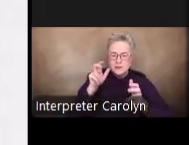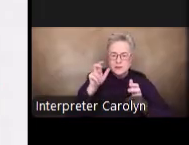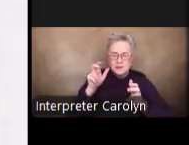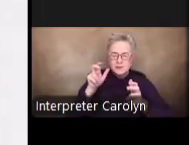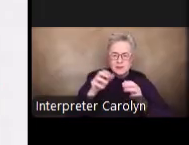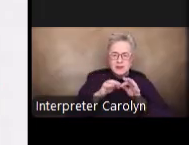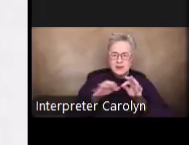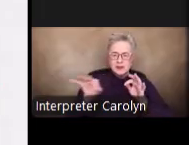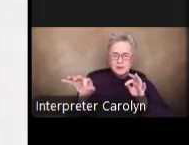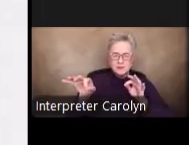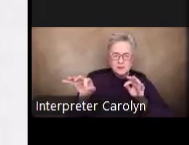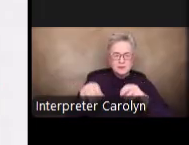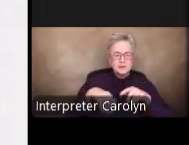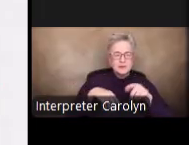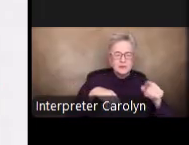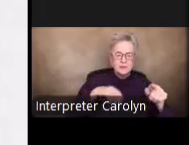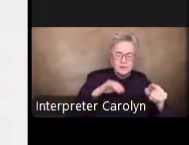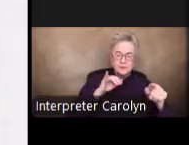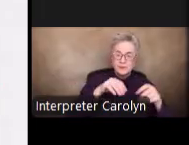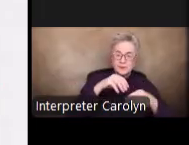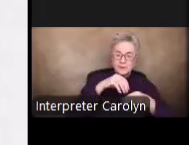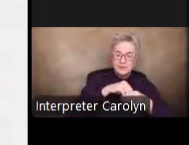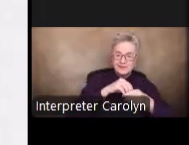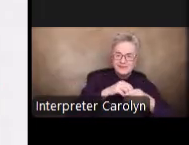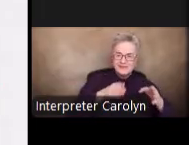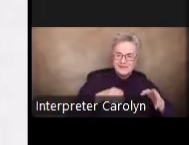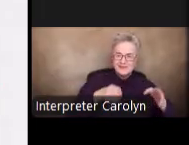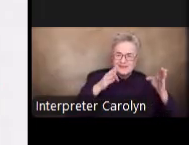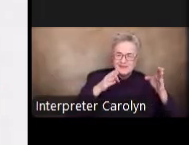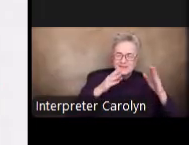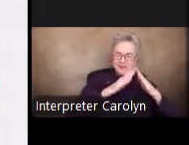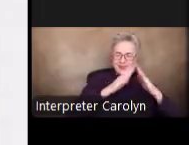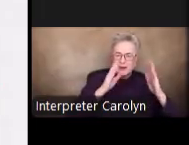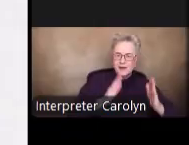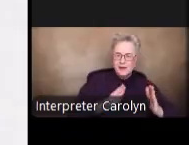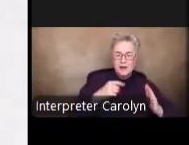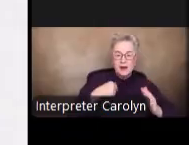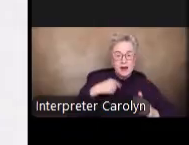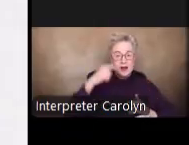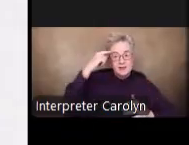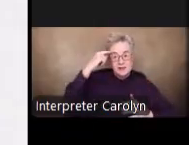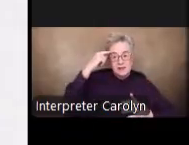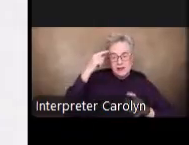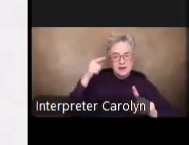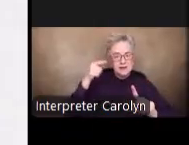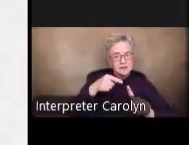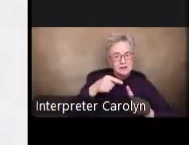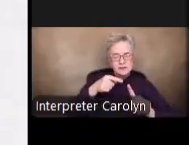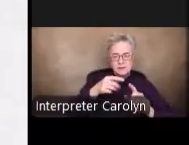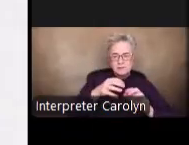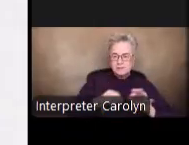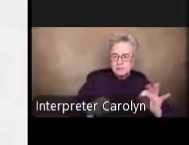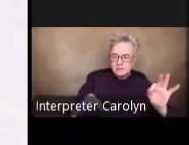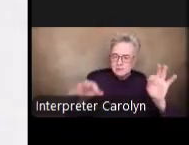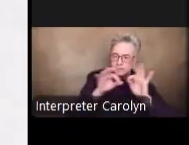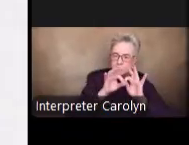So the interior walls represent what I think is probably one of the most important skills, receptive language, or